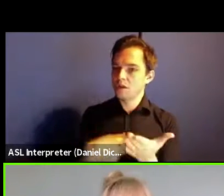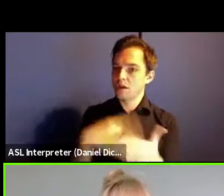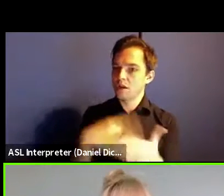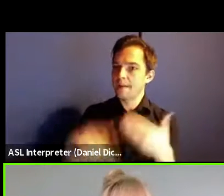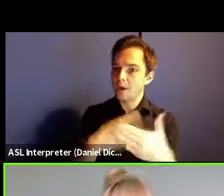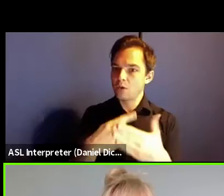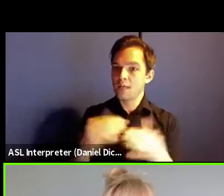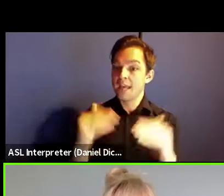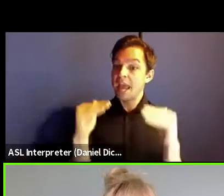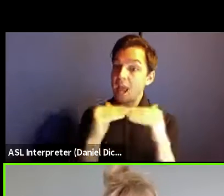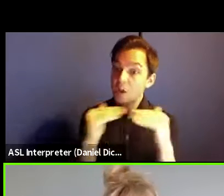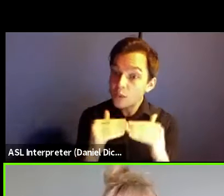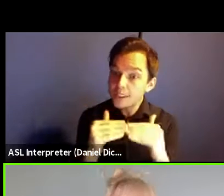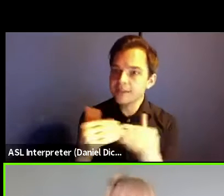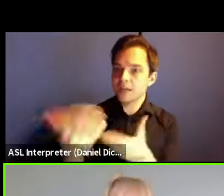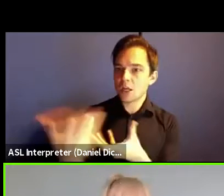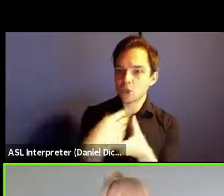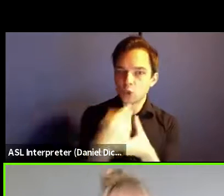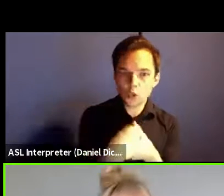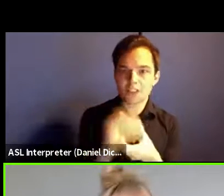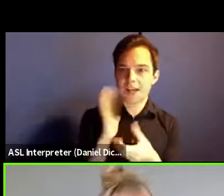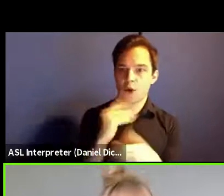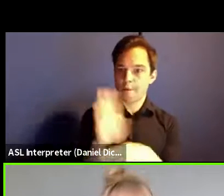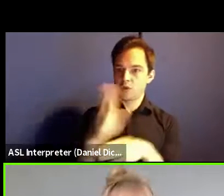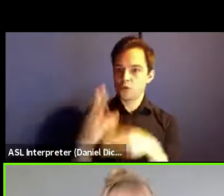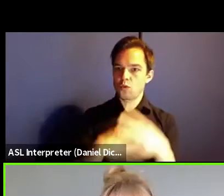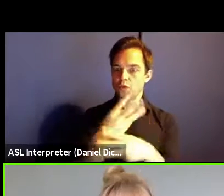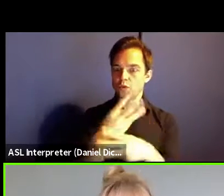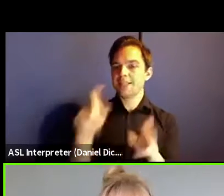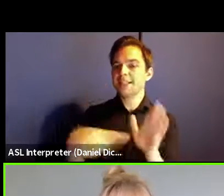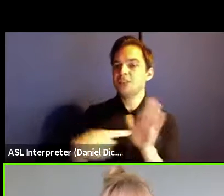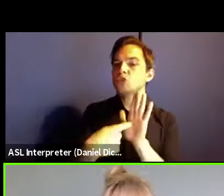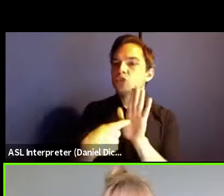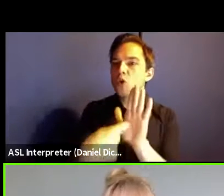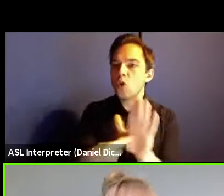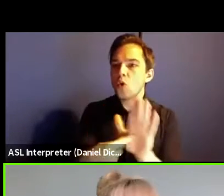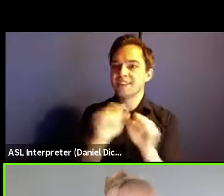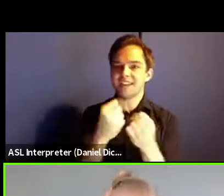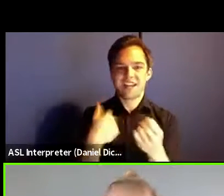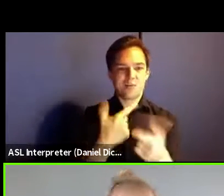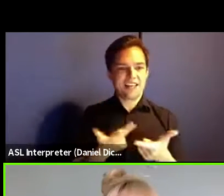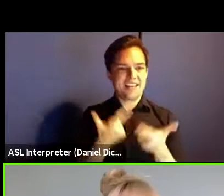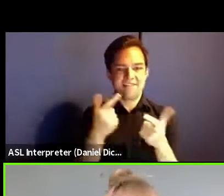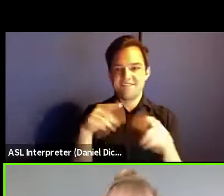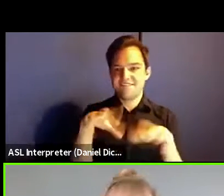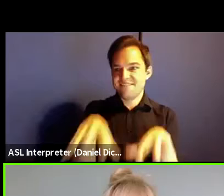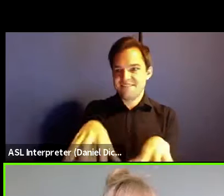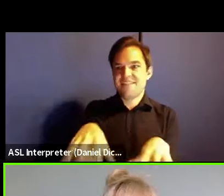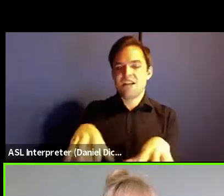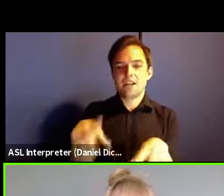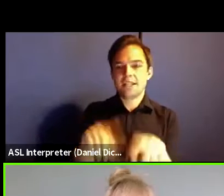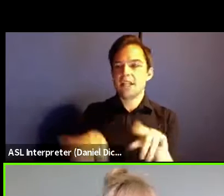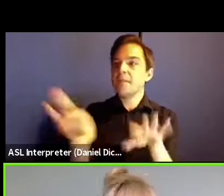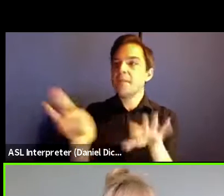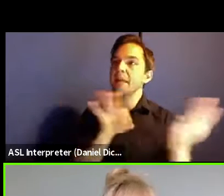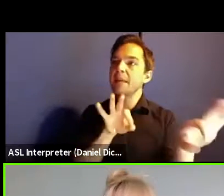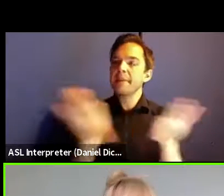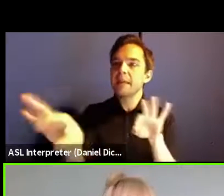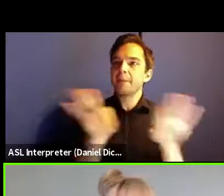in our corporate world, which must be reflective of the society we operate in, you cannot have pick and mix, a la carte inclusion.